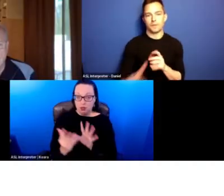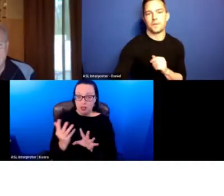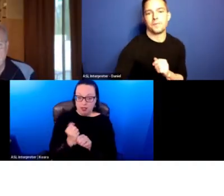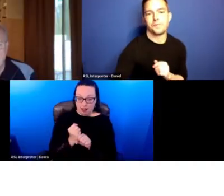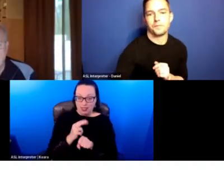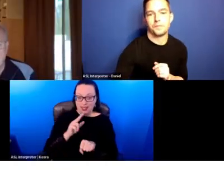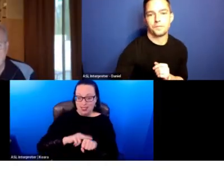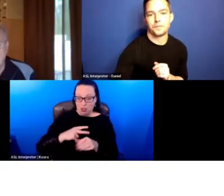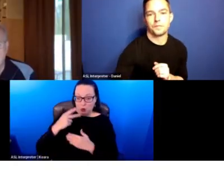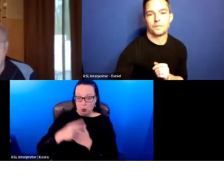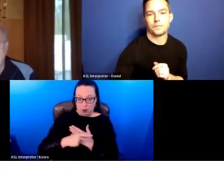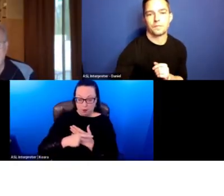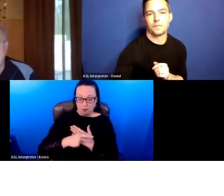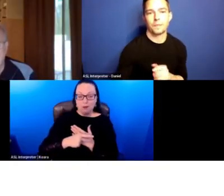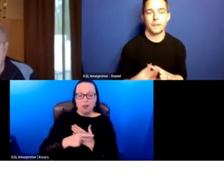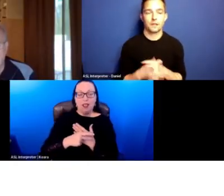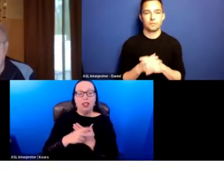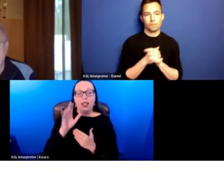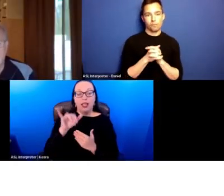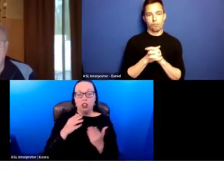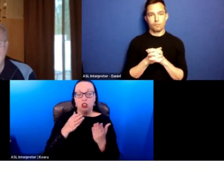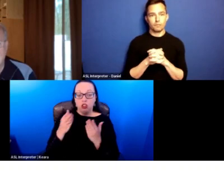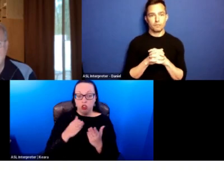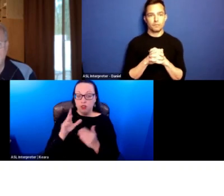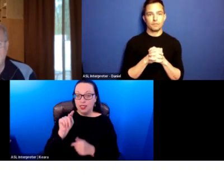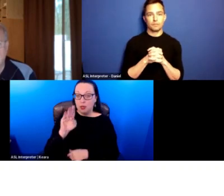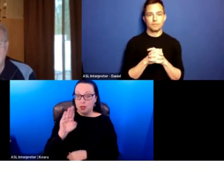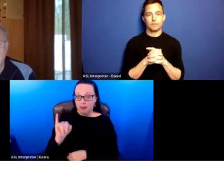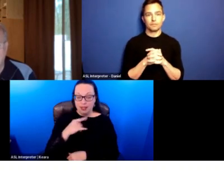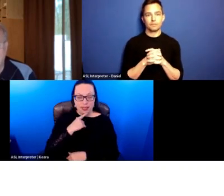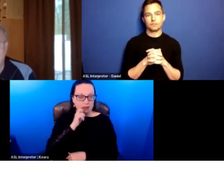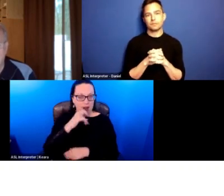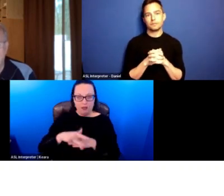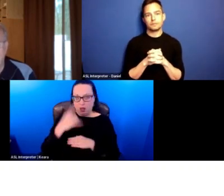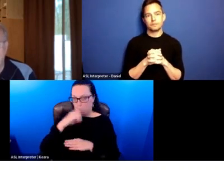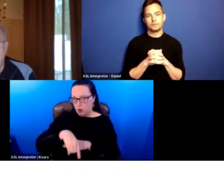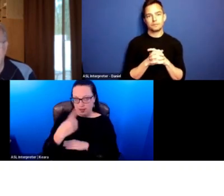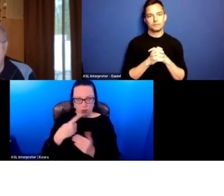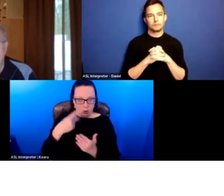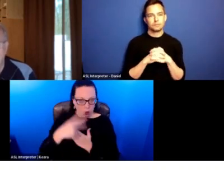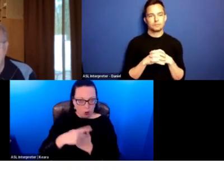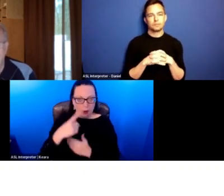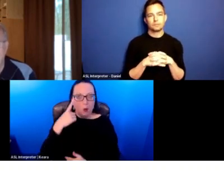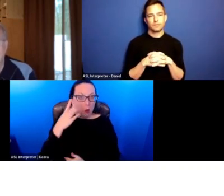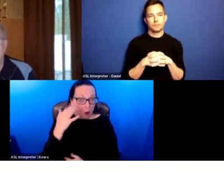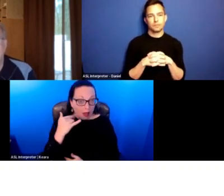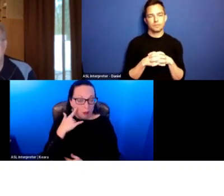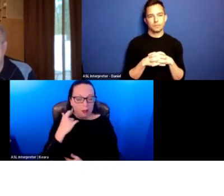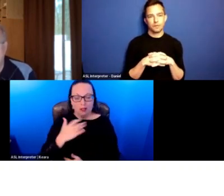service provider the serve the TBI community at the time determined that I was not eligible for the day program because of my functioning and because of my high functioning